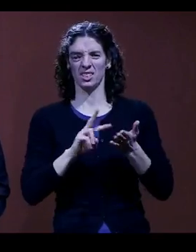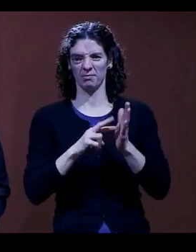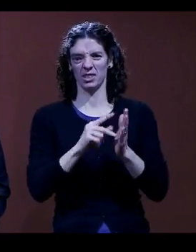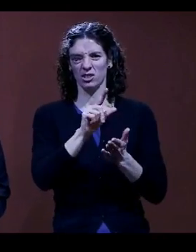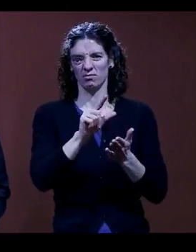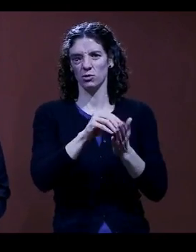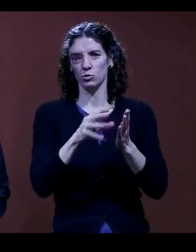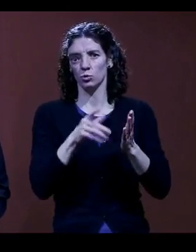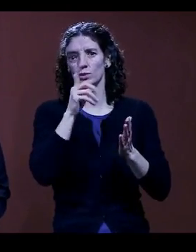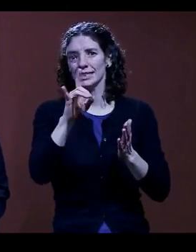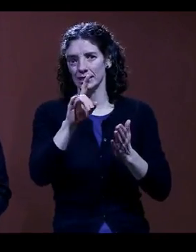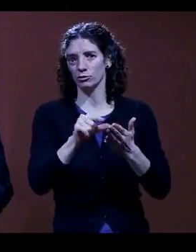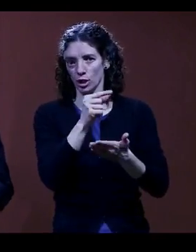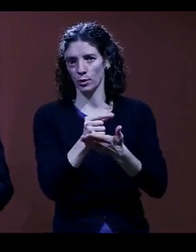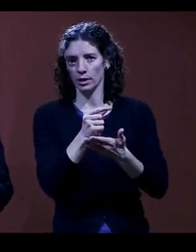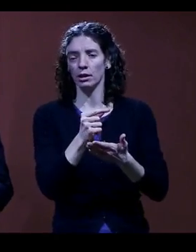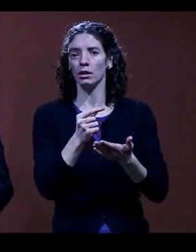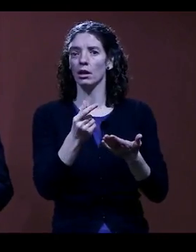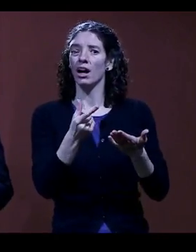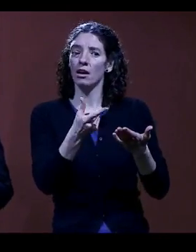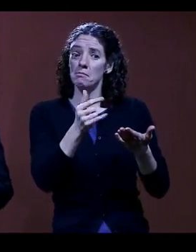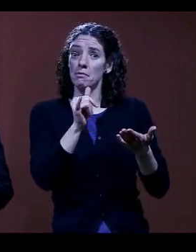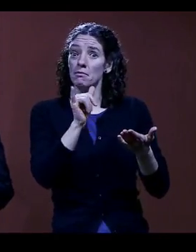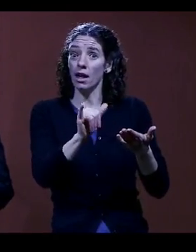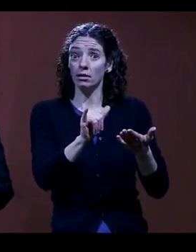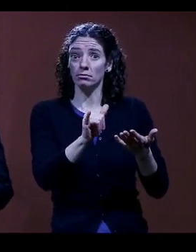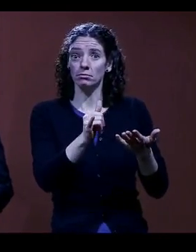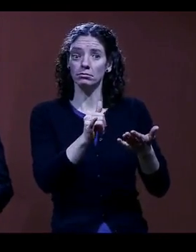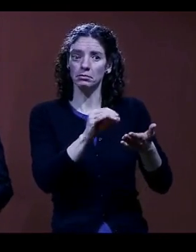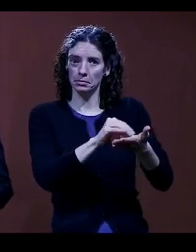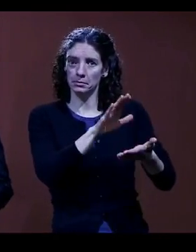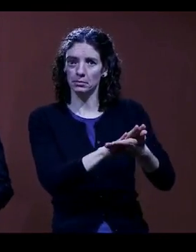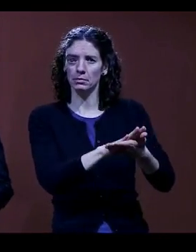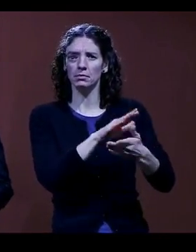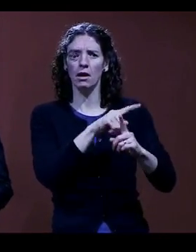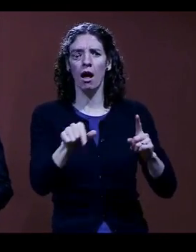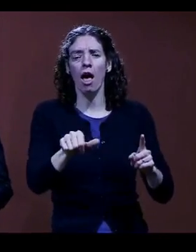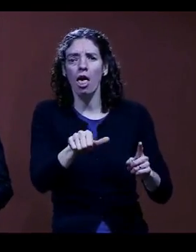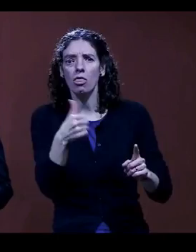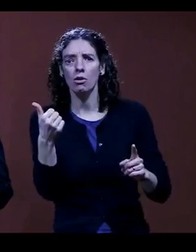is there a process to capture those students who've aged-out, early leavers, dropouts,